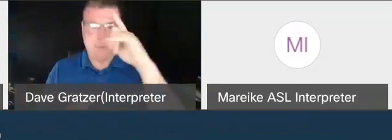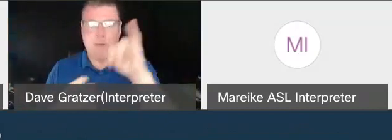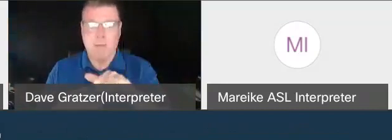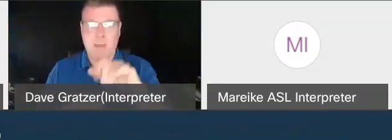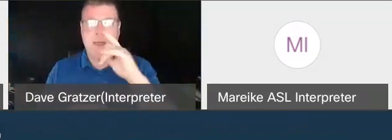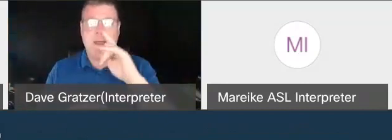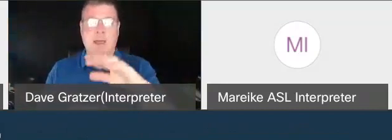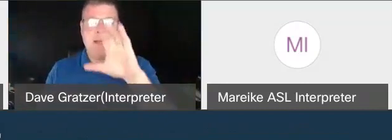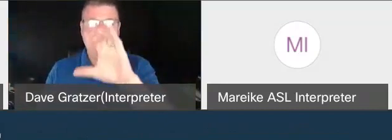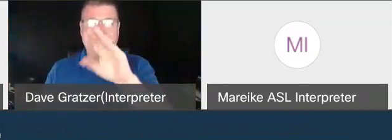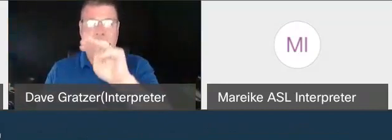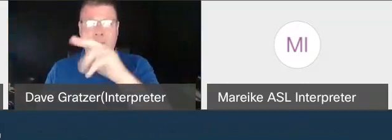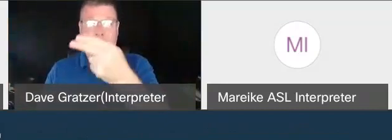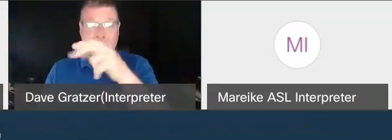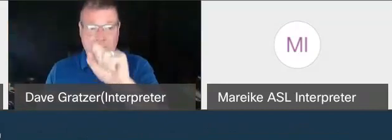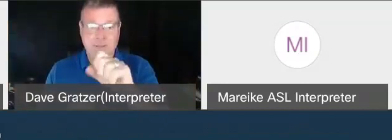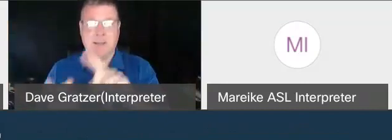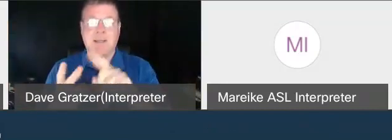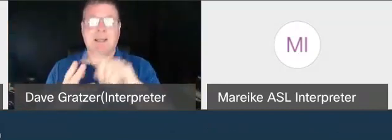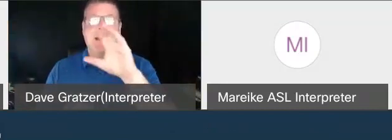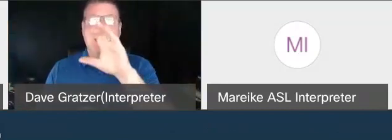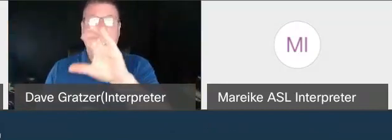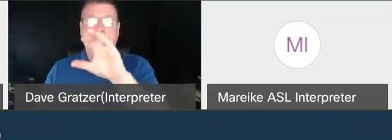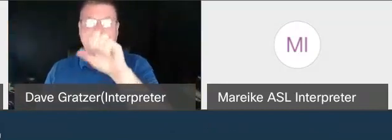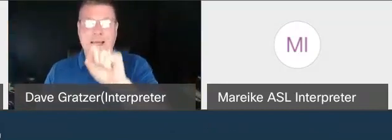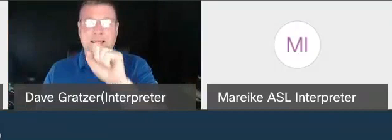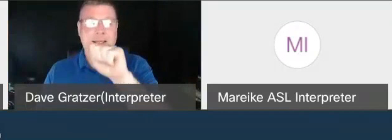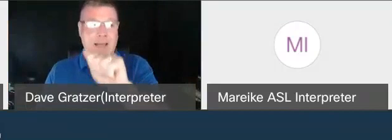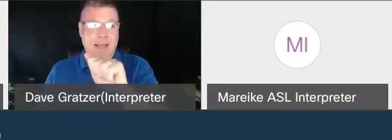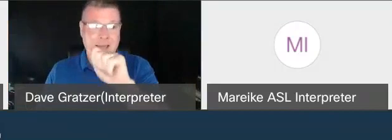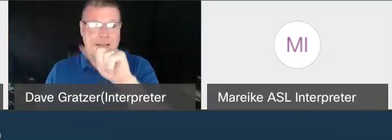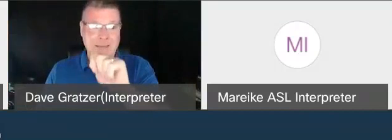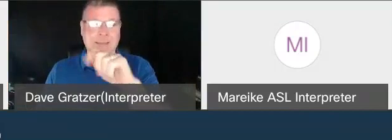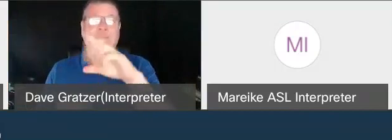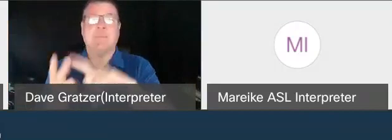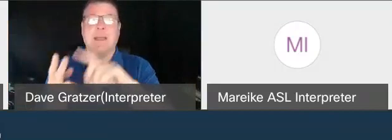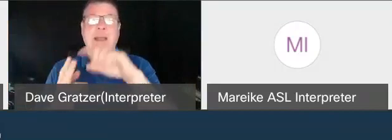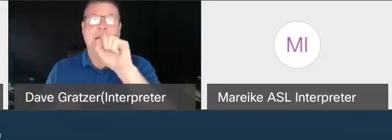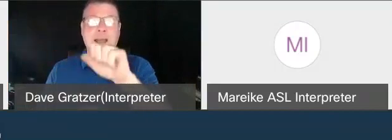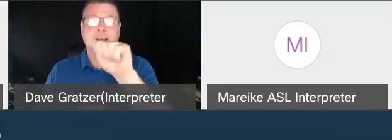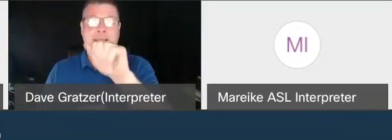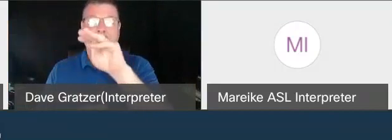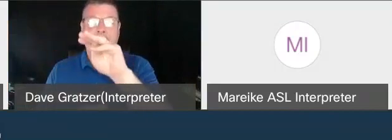"for Mental Health Services, "the Center for Substance Abuse Treatment, "the Substance Abuse "and Mental Health Services Administration,